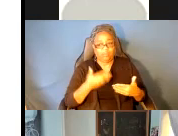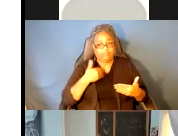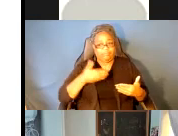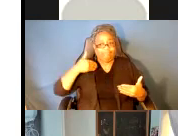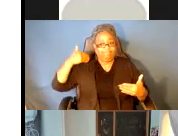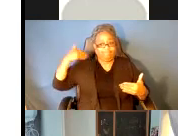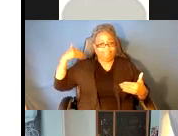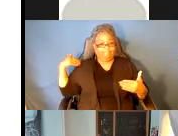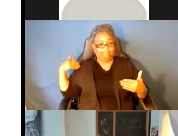Is this it?